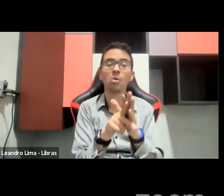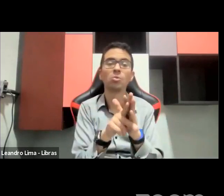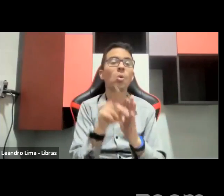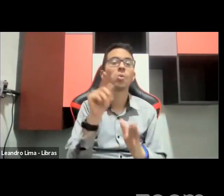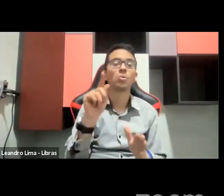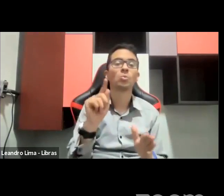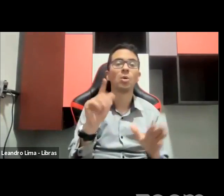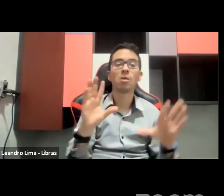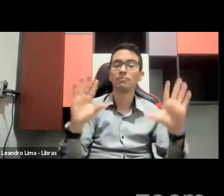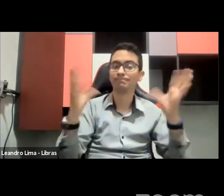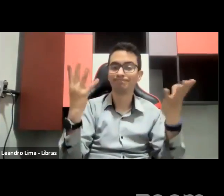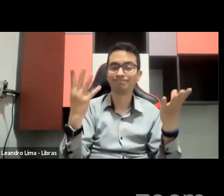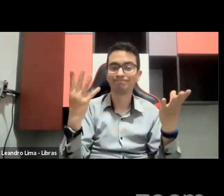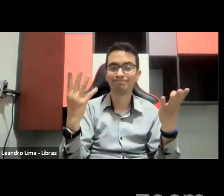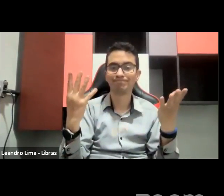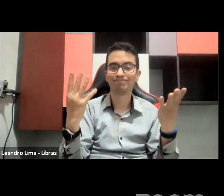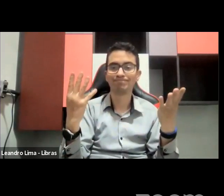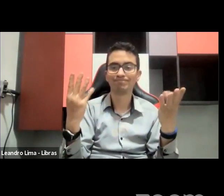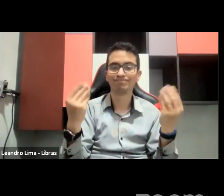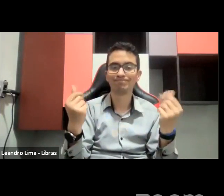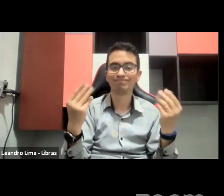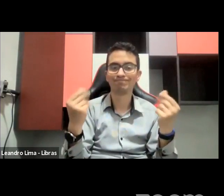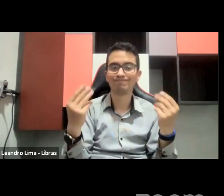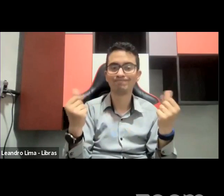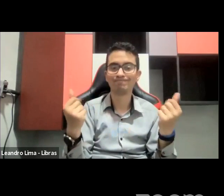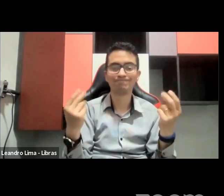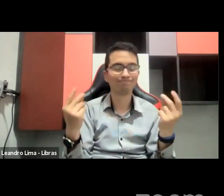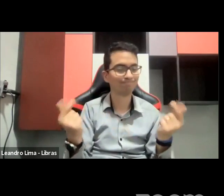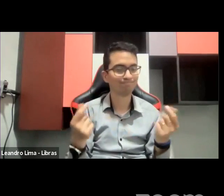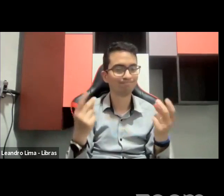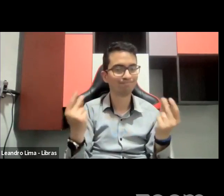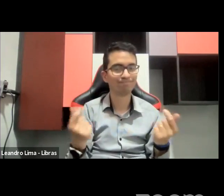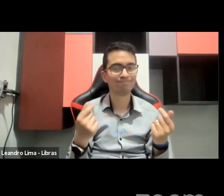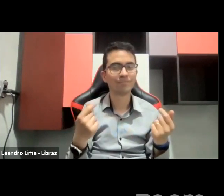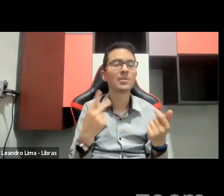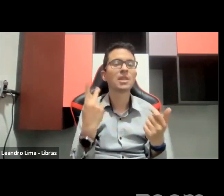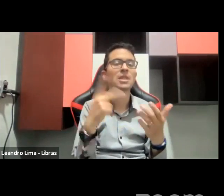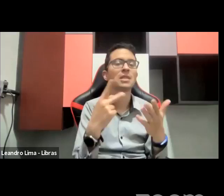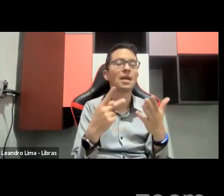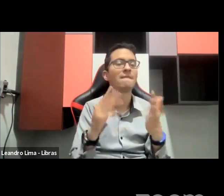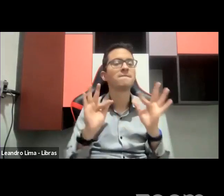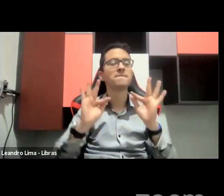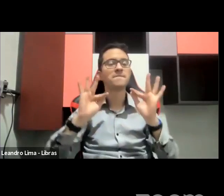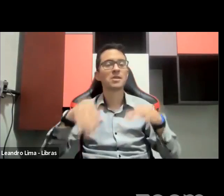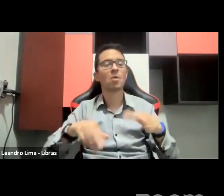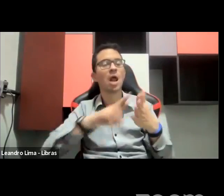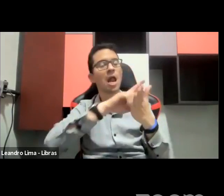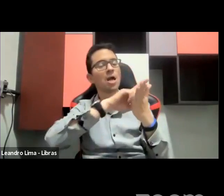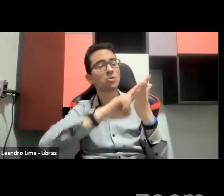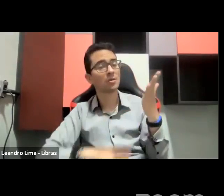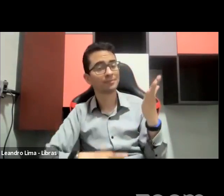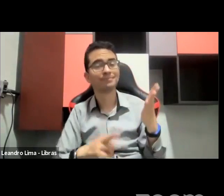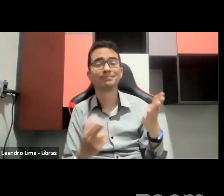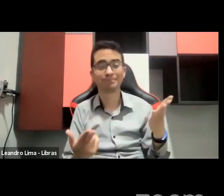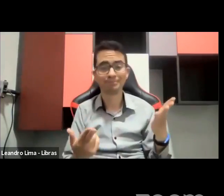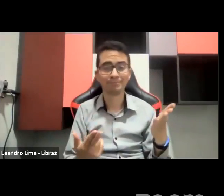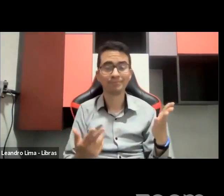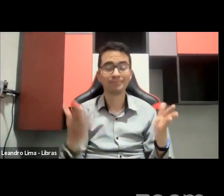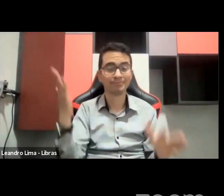on became part of the folder. Read report. Read report in that report.